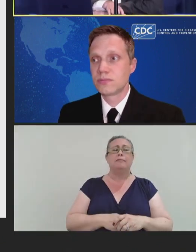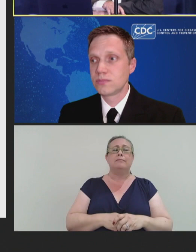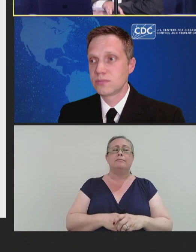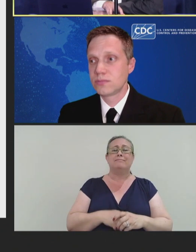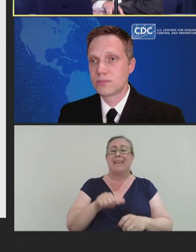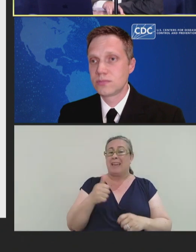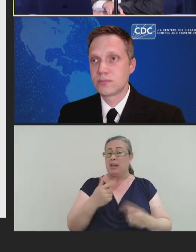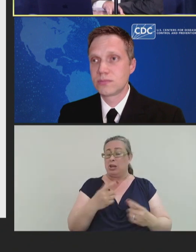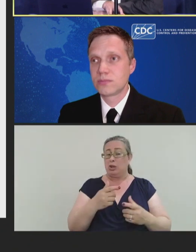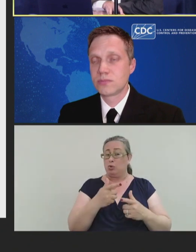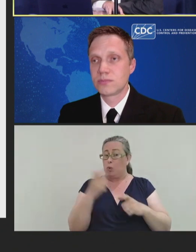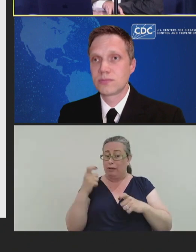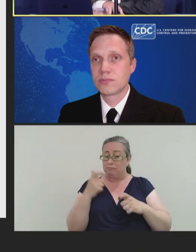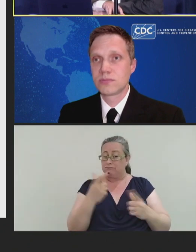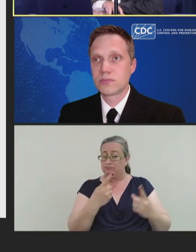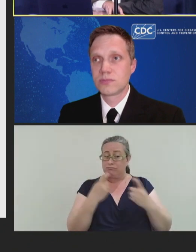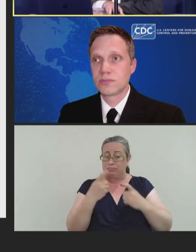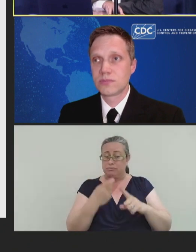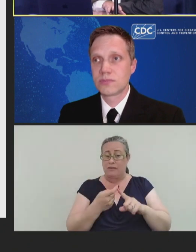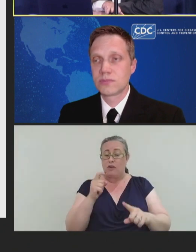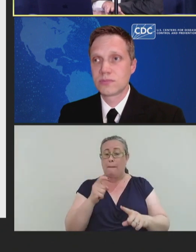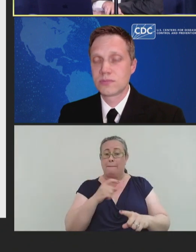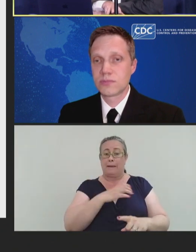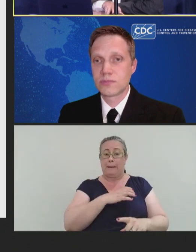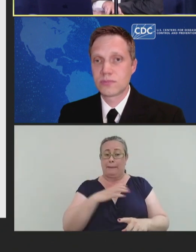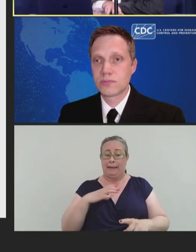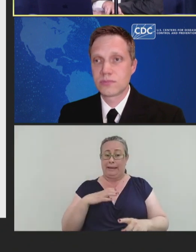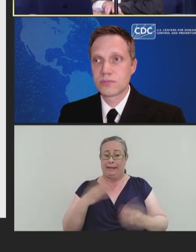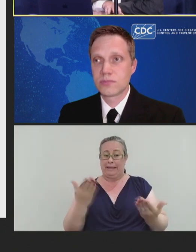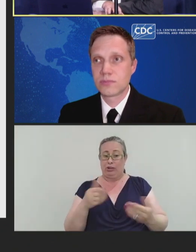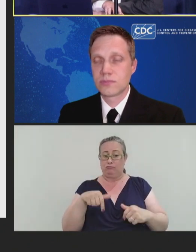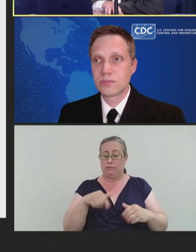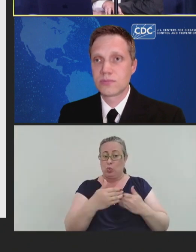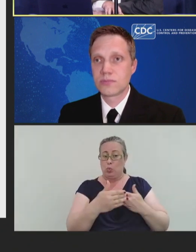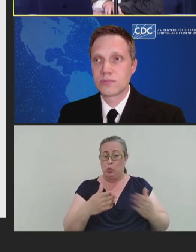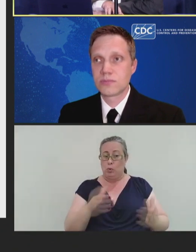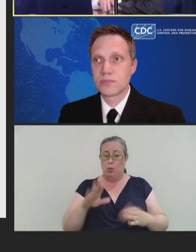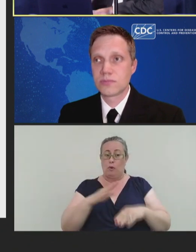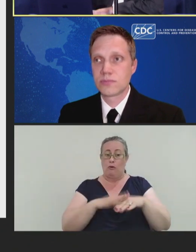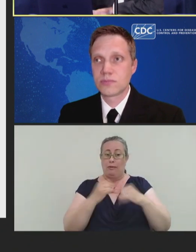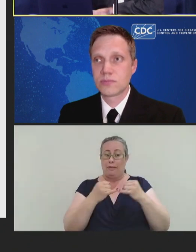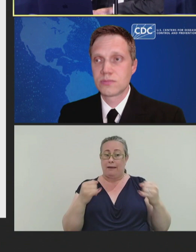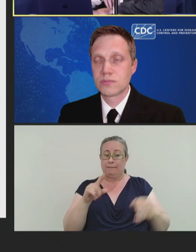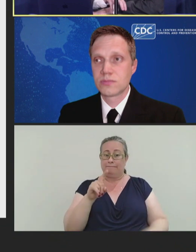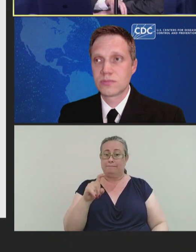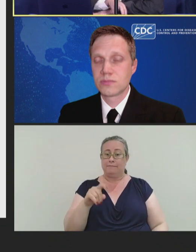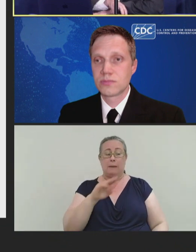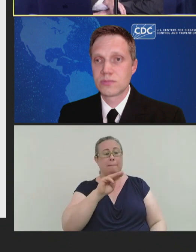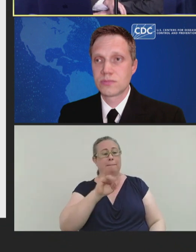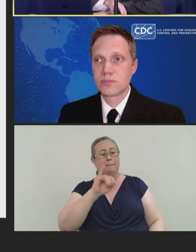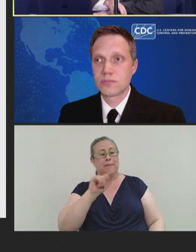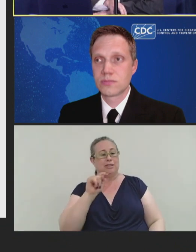or comments from members of the committee, either here in the room or online? Mitch?